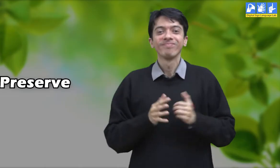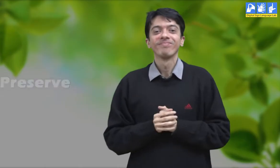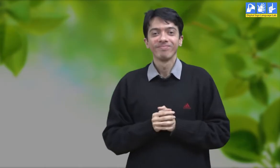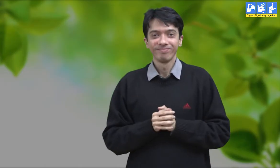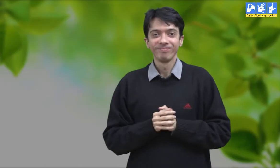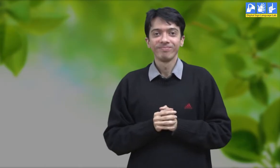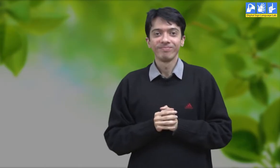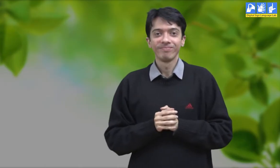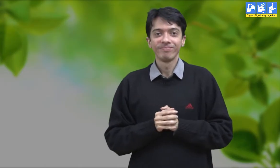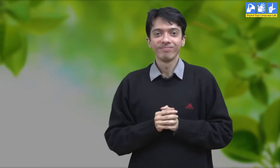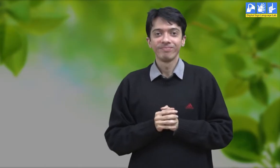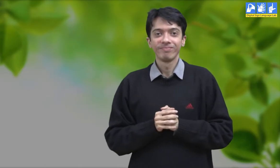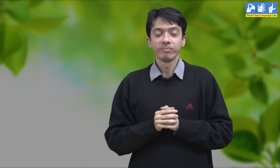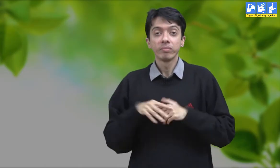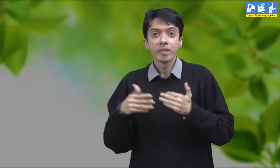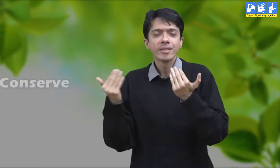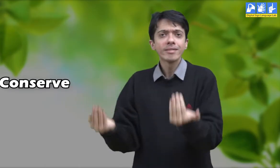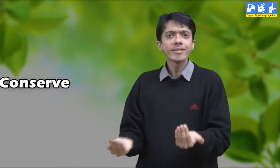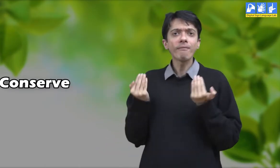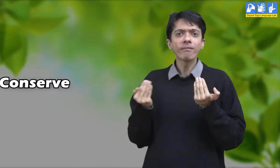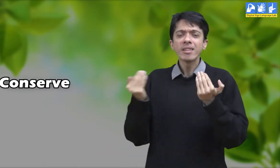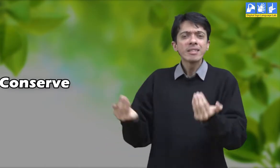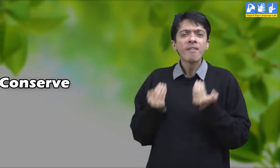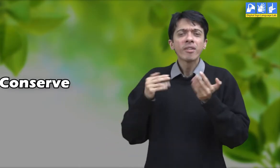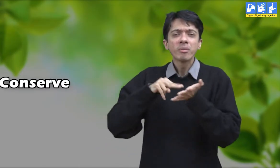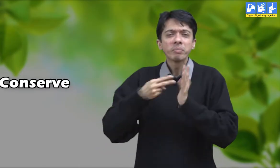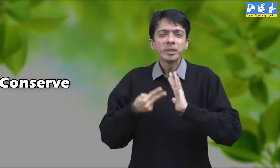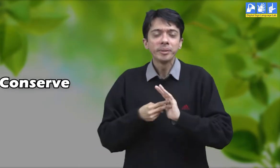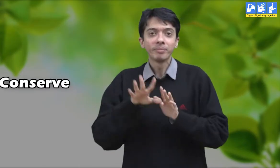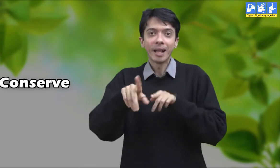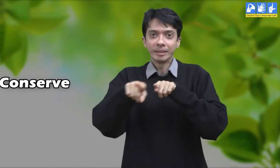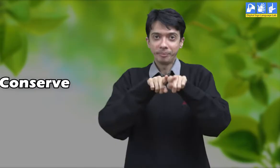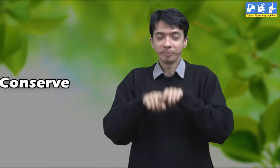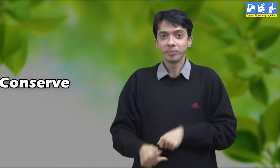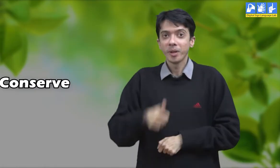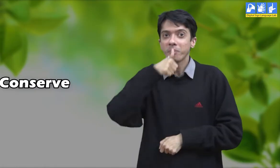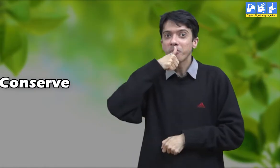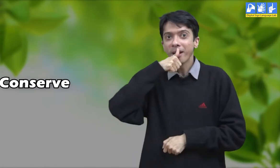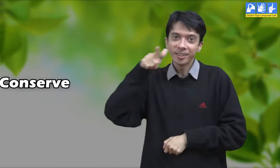This is how dead bodies were preserved. Conserve- What does it mean?